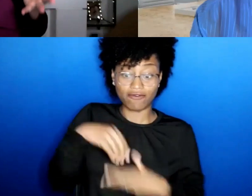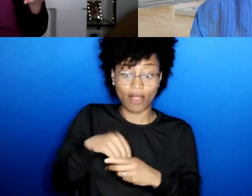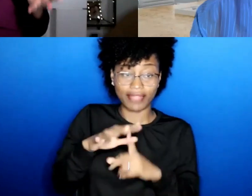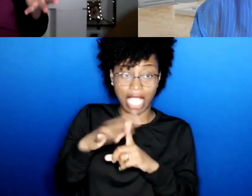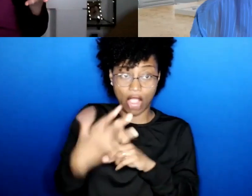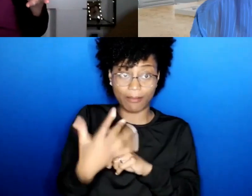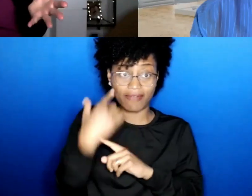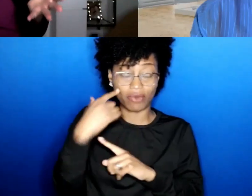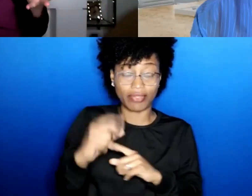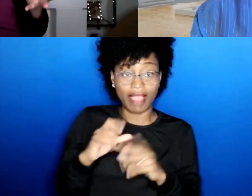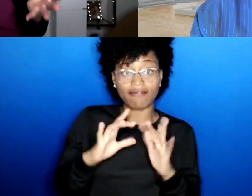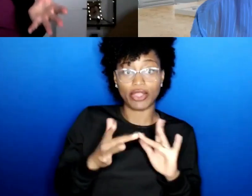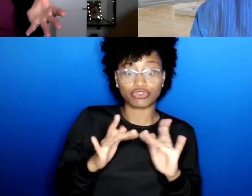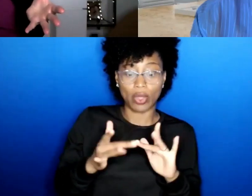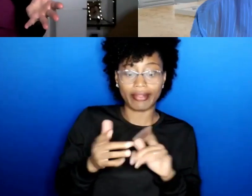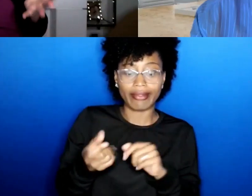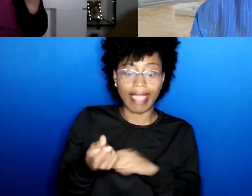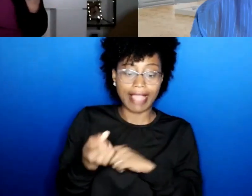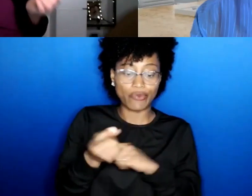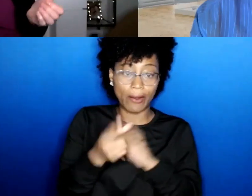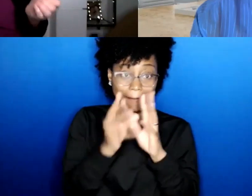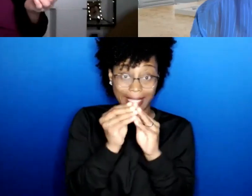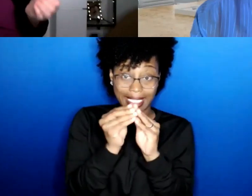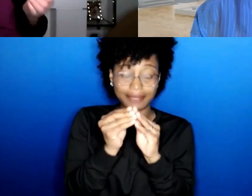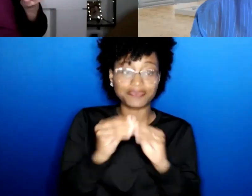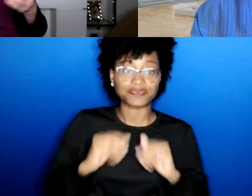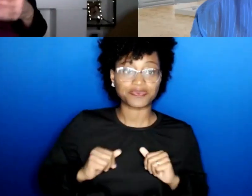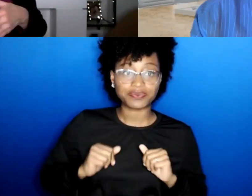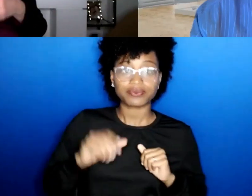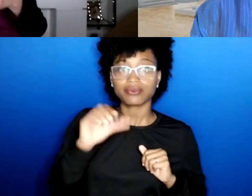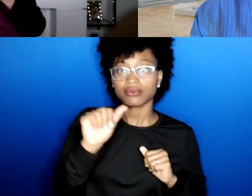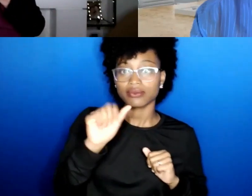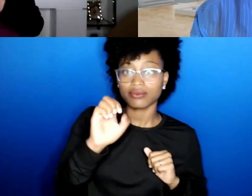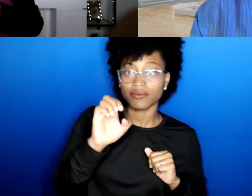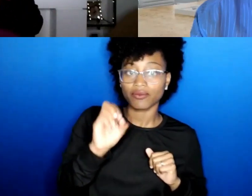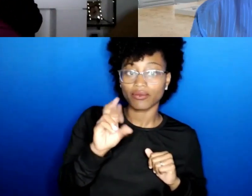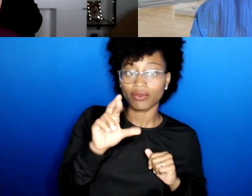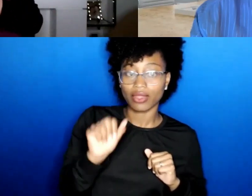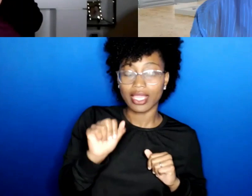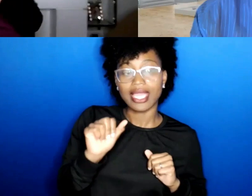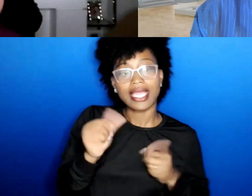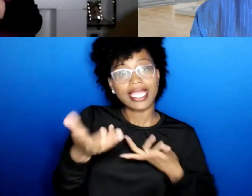the virtual annual meeting is the AERA interactive presentation gallery.